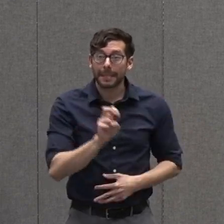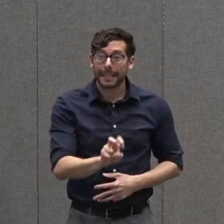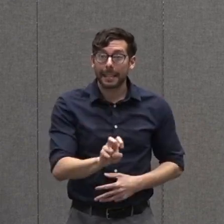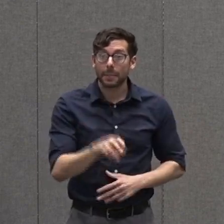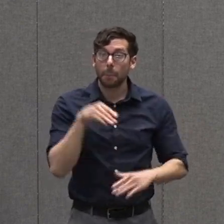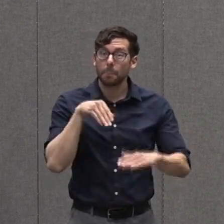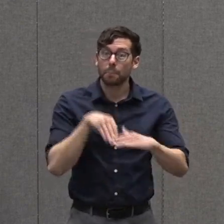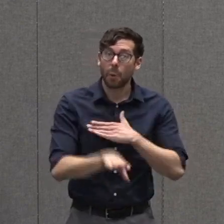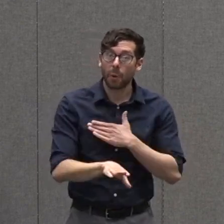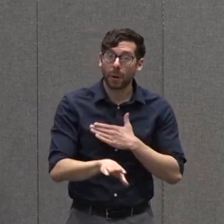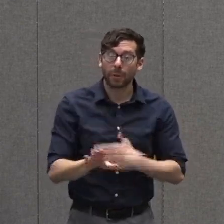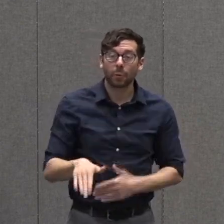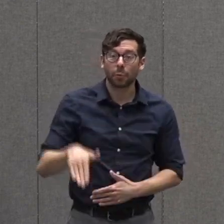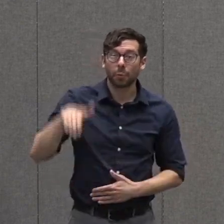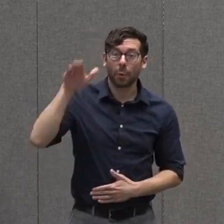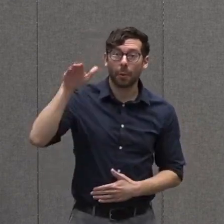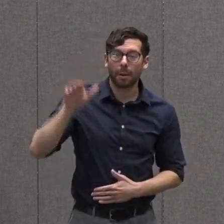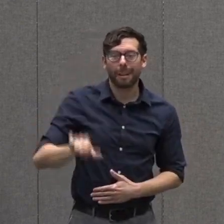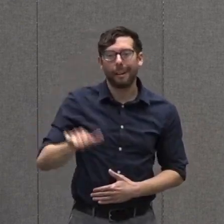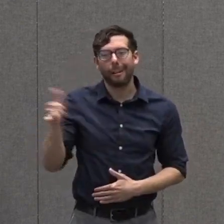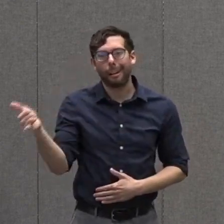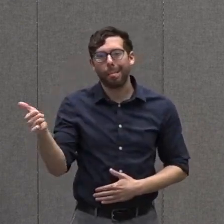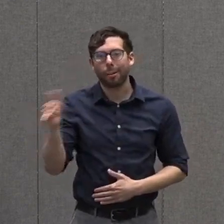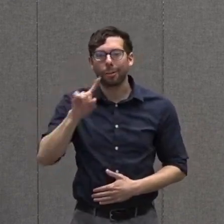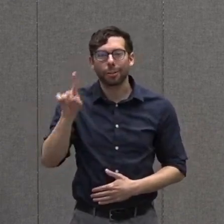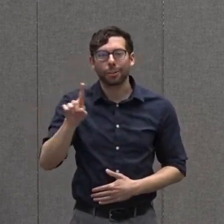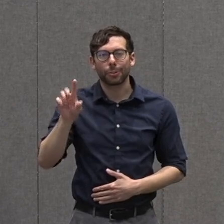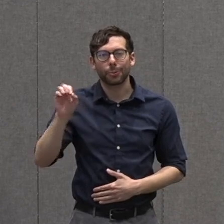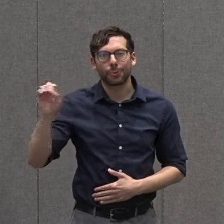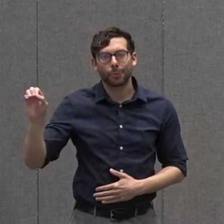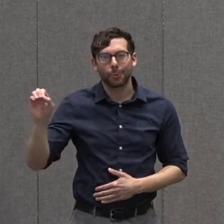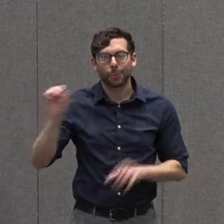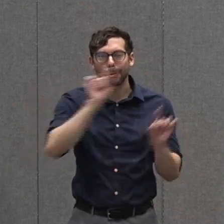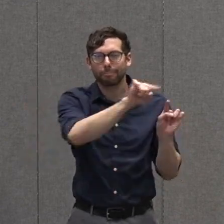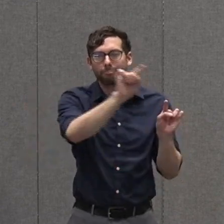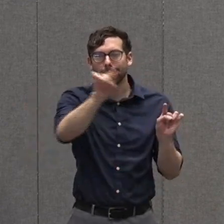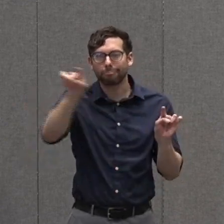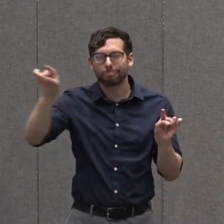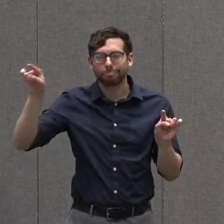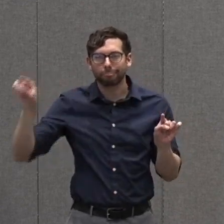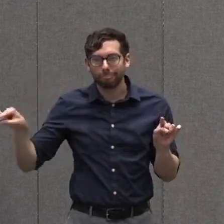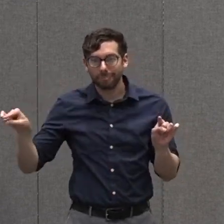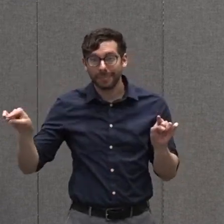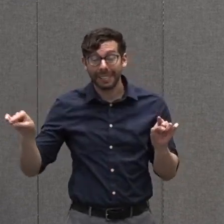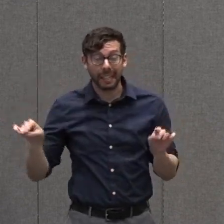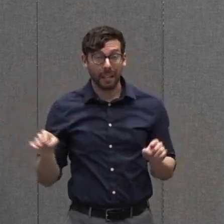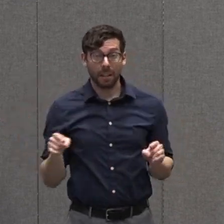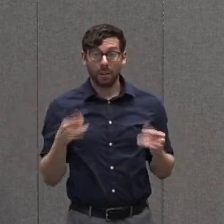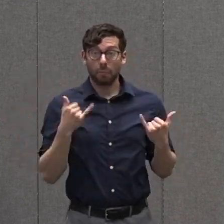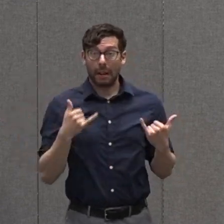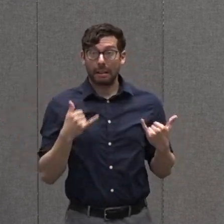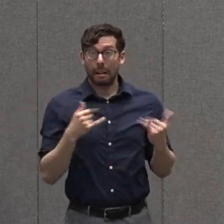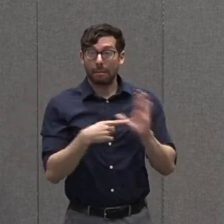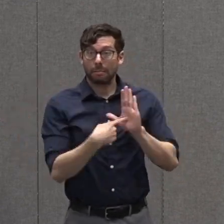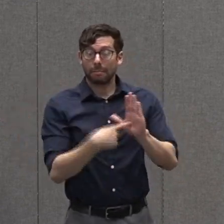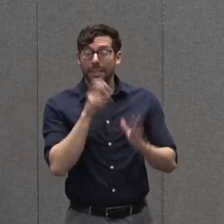This one, however, was a rescue snake. Someone was keeping it, as a so called "pet," we don't describe them as pets.